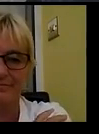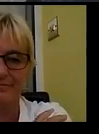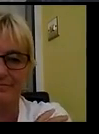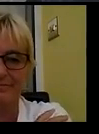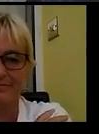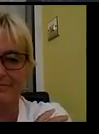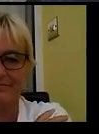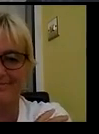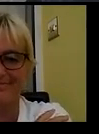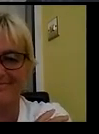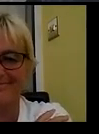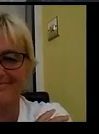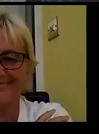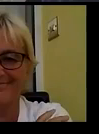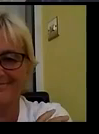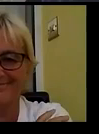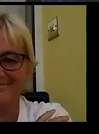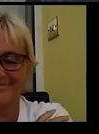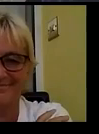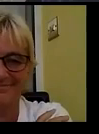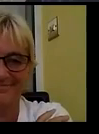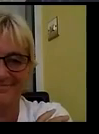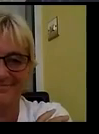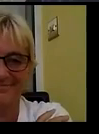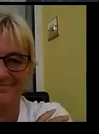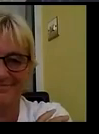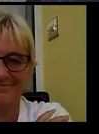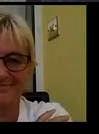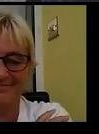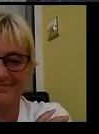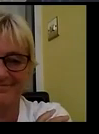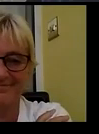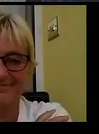your friends what you're doing hopefully others will join as well and because